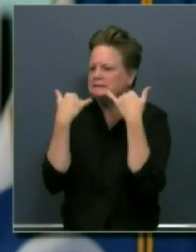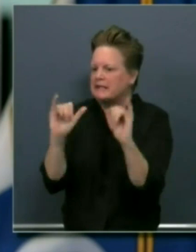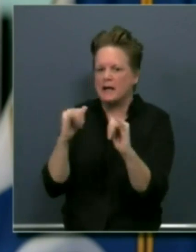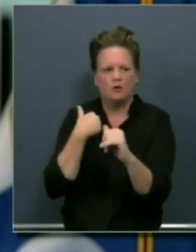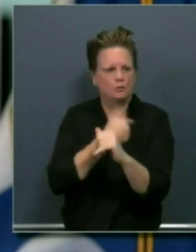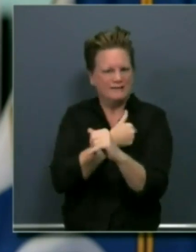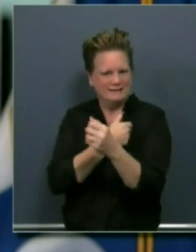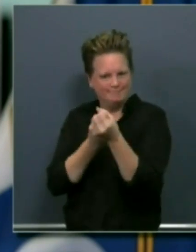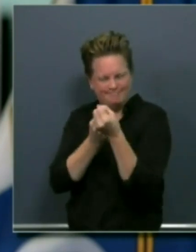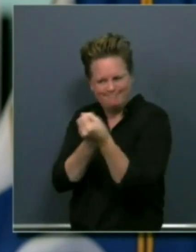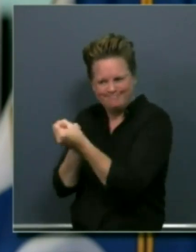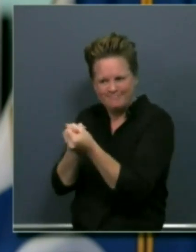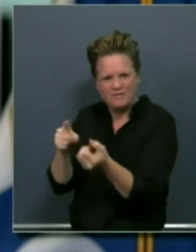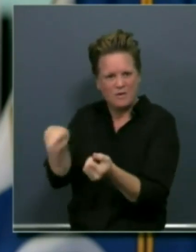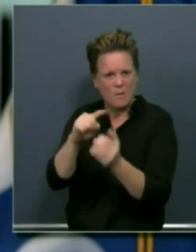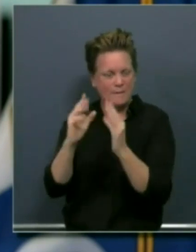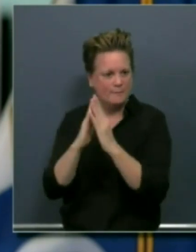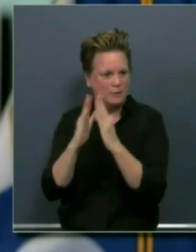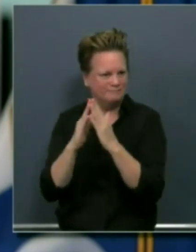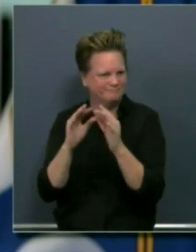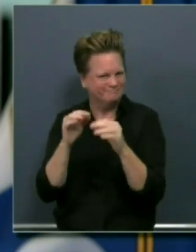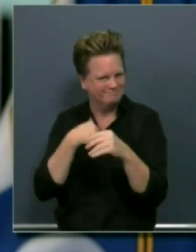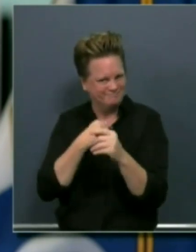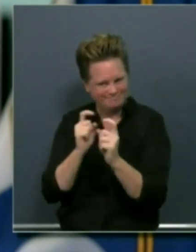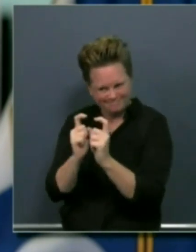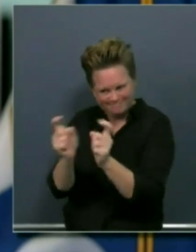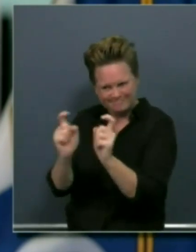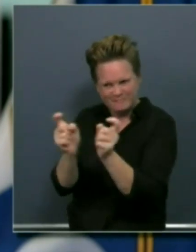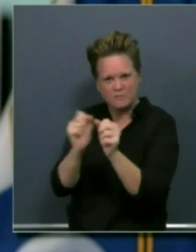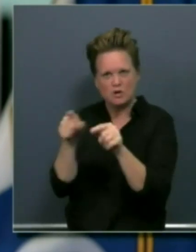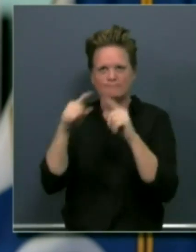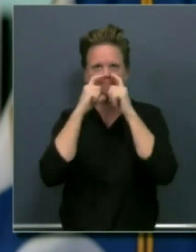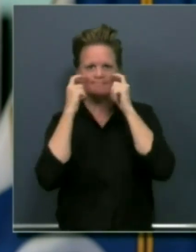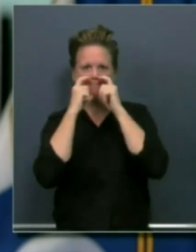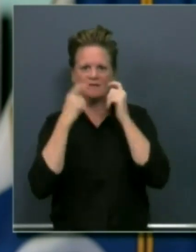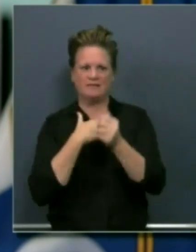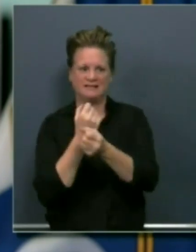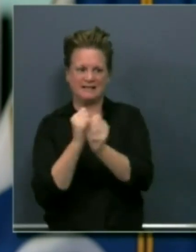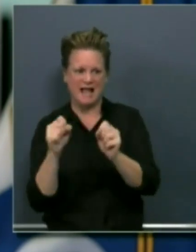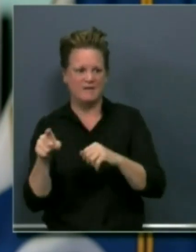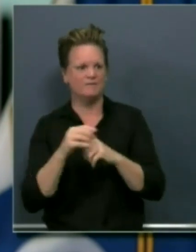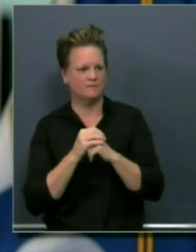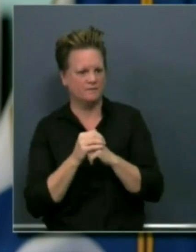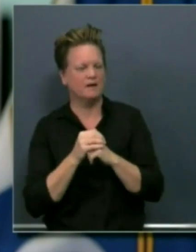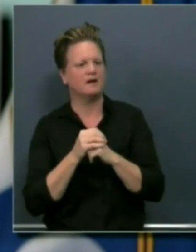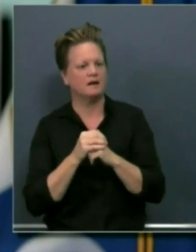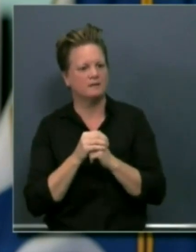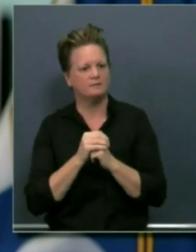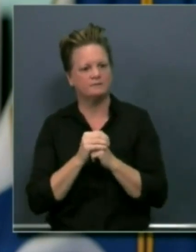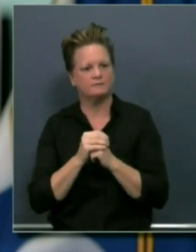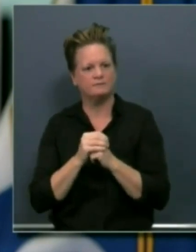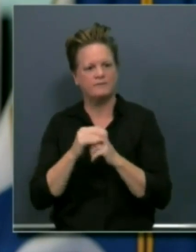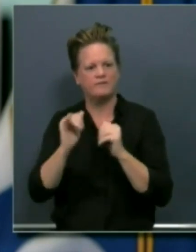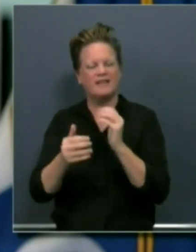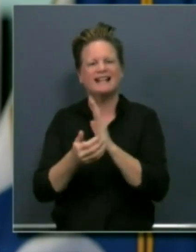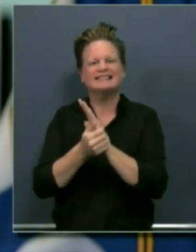THE STATE OF CALIFORNIA THESE TEND TO BE SMALLER. BUT STILL PRECIOUS AND IMPORTANT AND SO